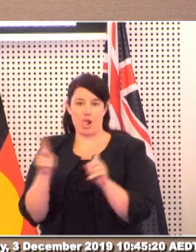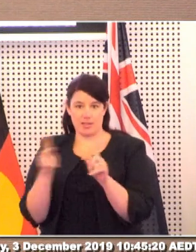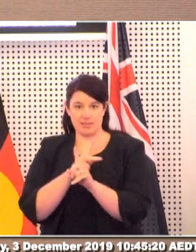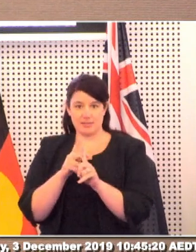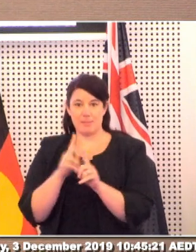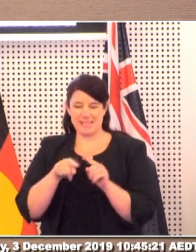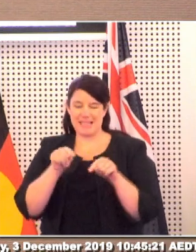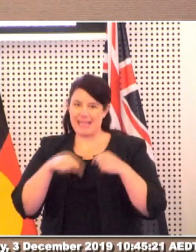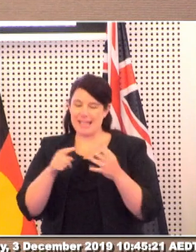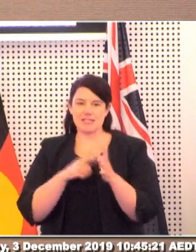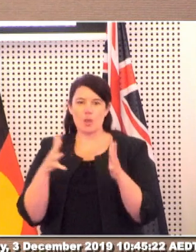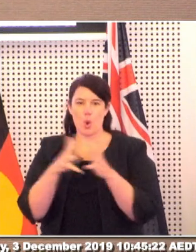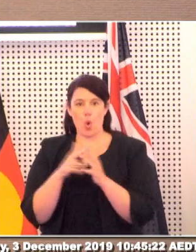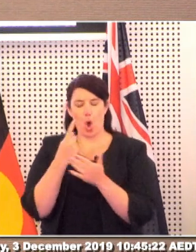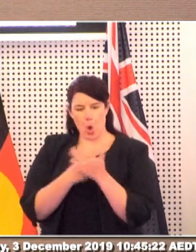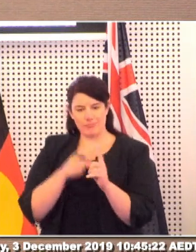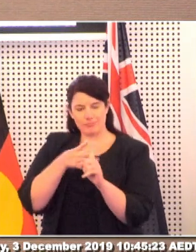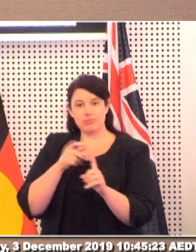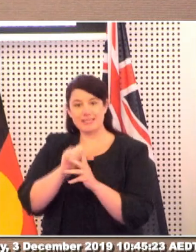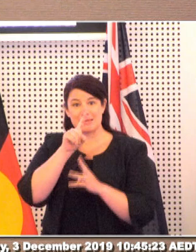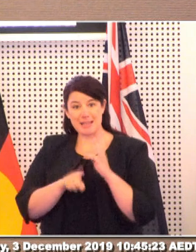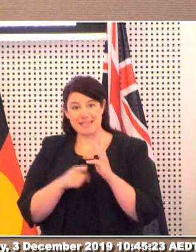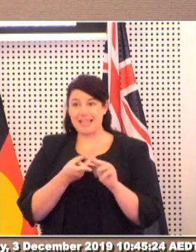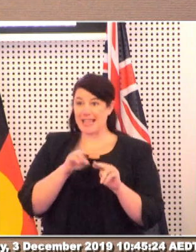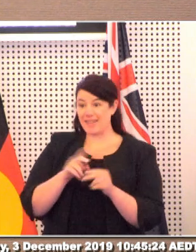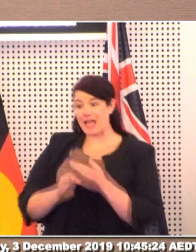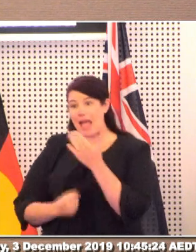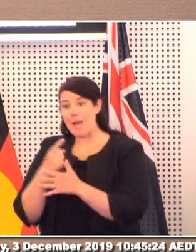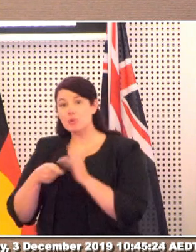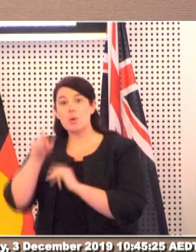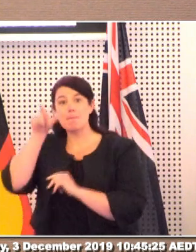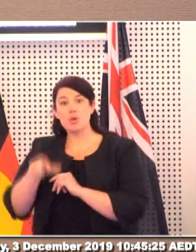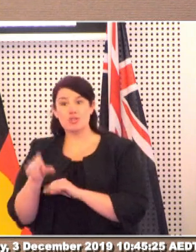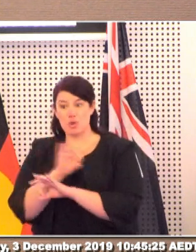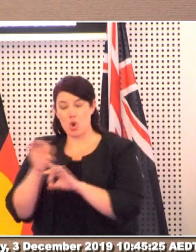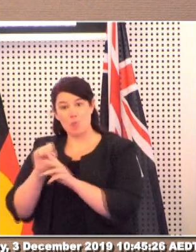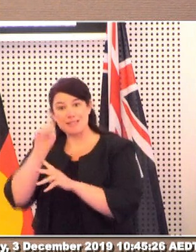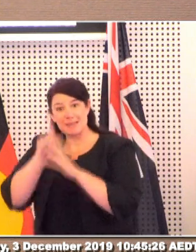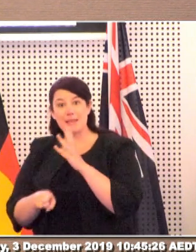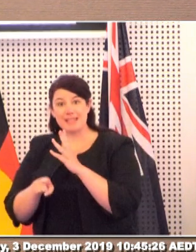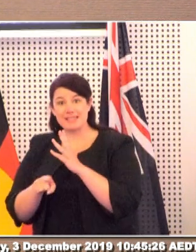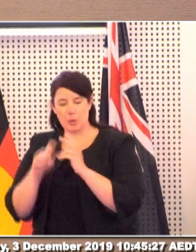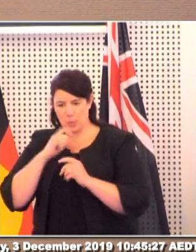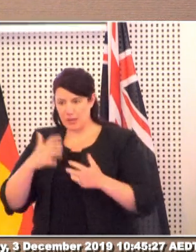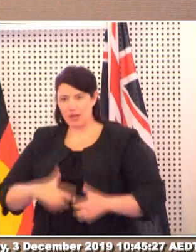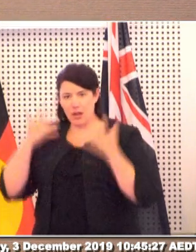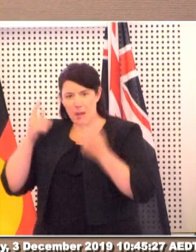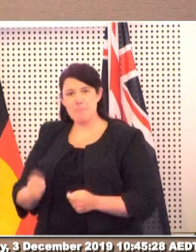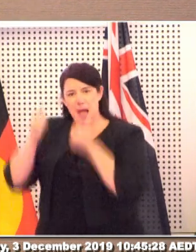And if they happened in any other context or in relation to any other population, we would be outraged and we would be doing something about this.